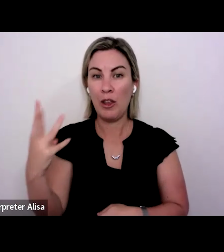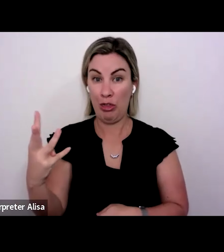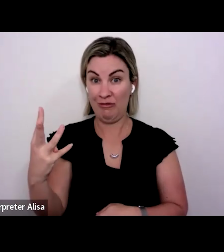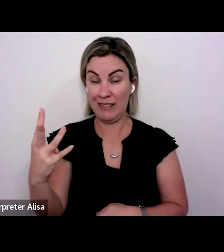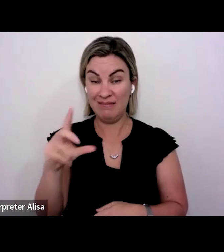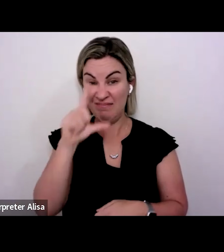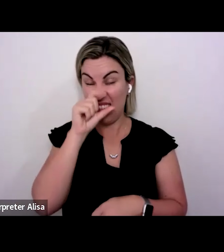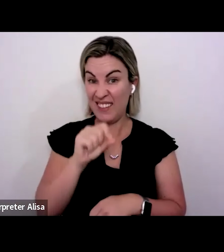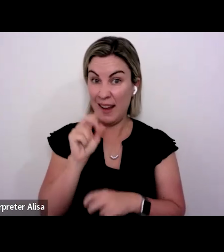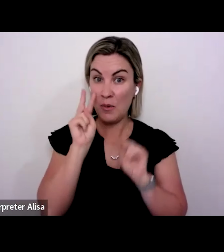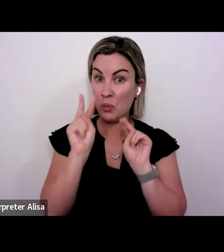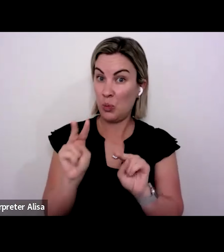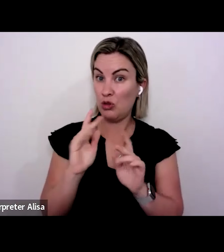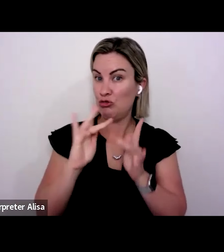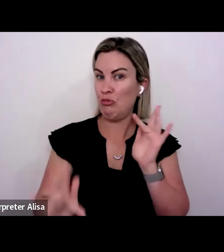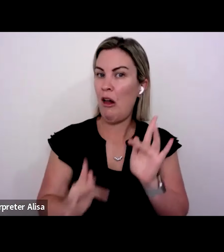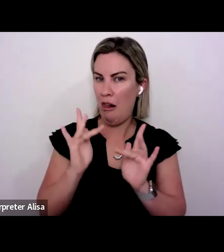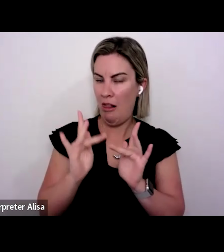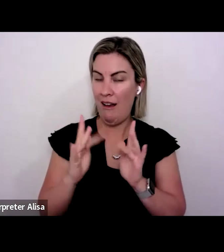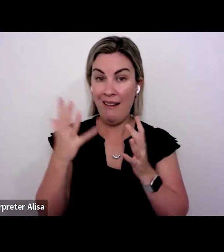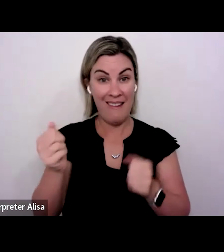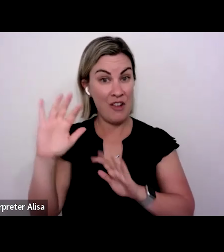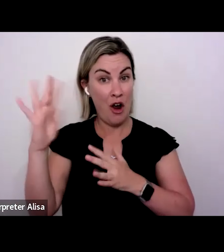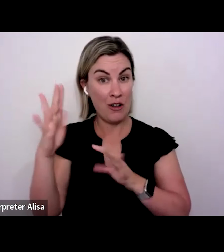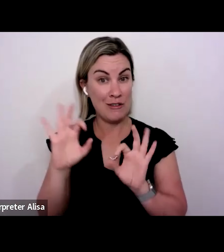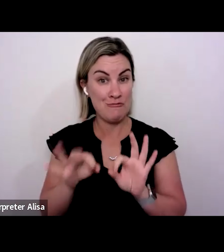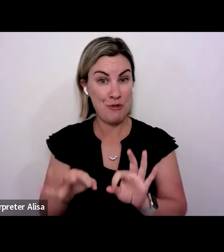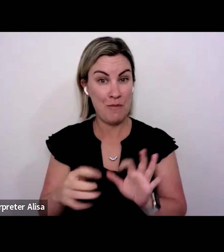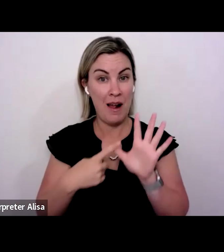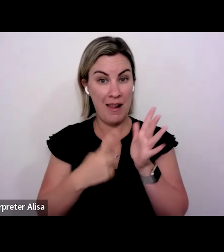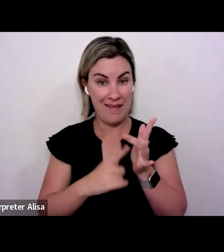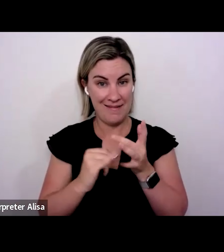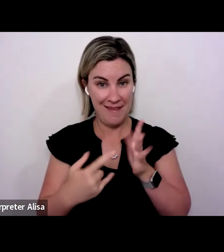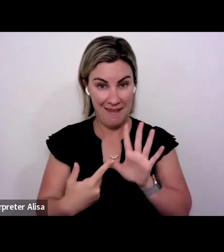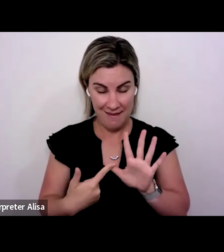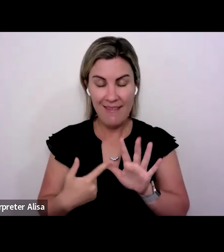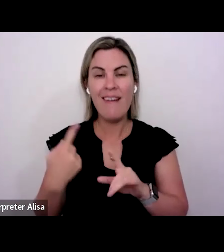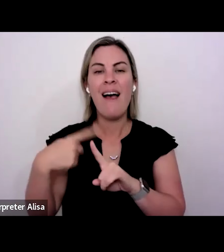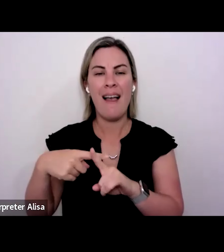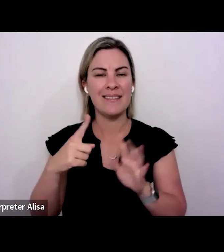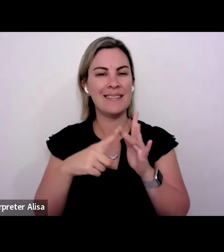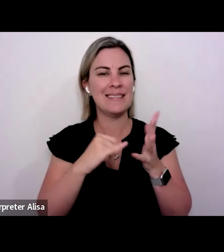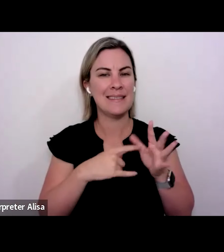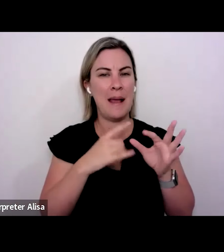The session is being Auslan interpreted by Alisa and Isabella. Thank you both.